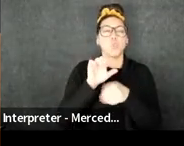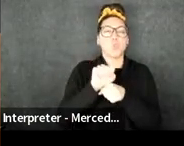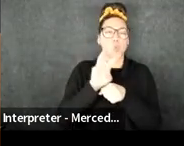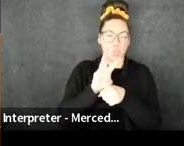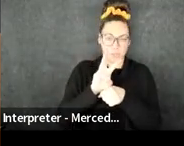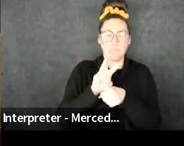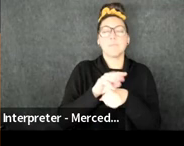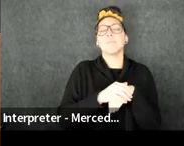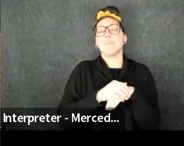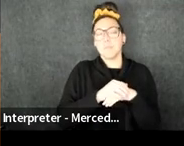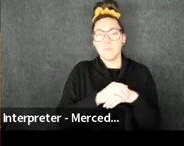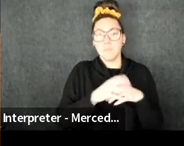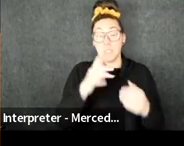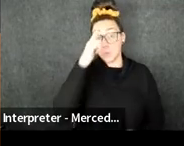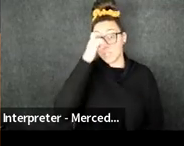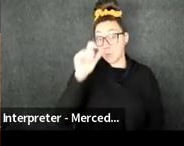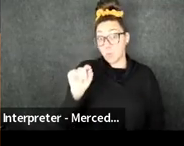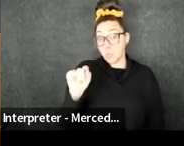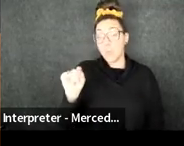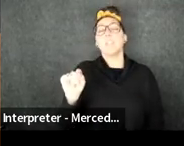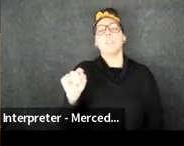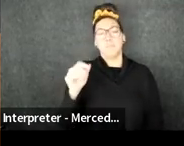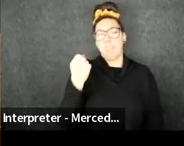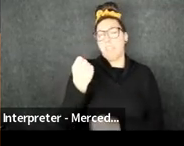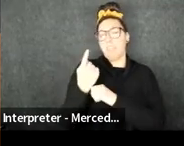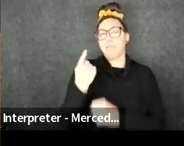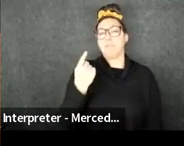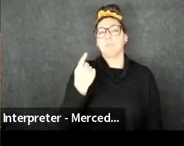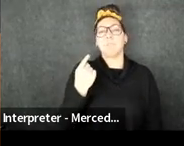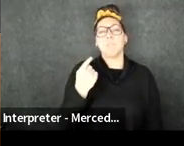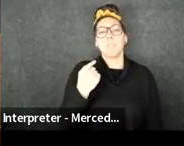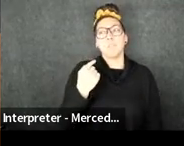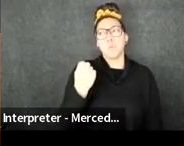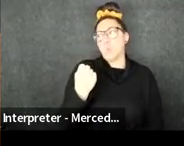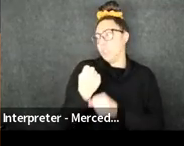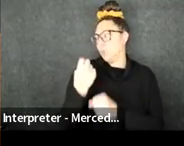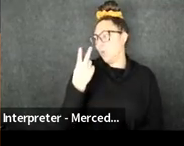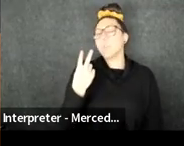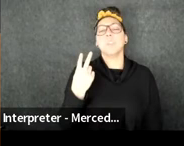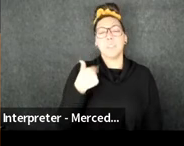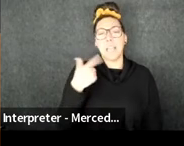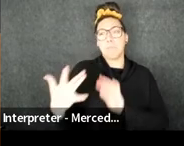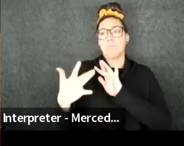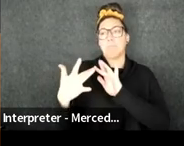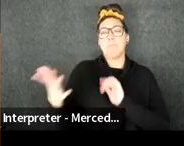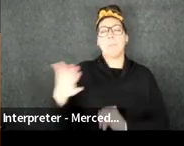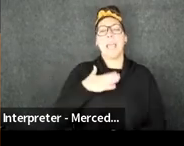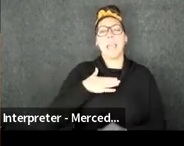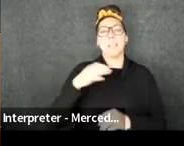So in the summer of 2020, I reached out to my former social sciences professor, who is my now supervisor here at Fresno City